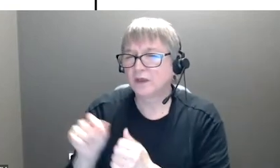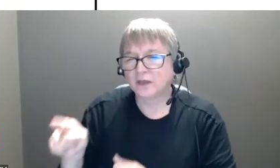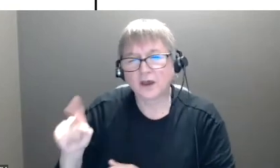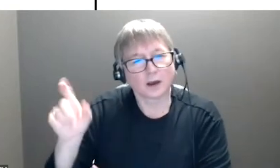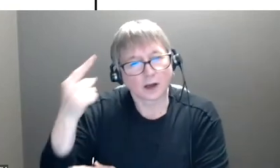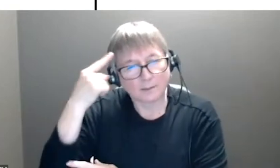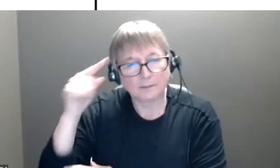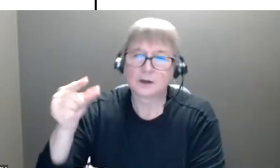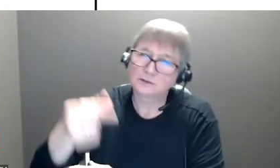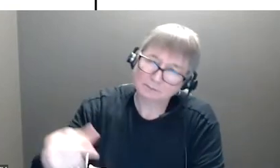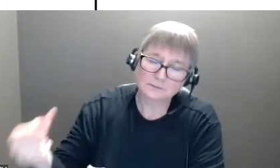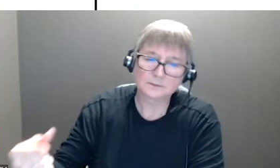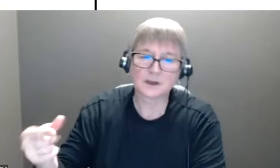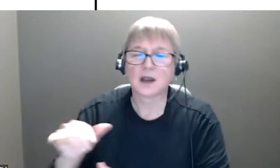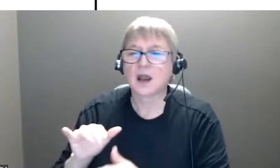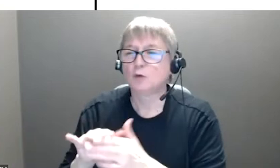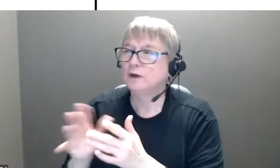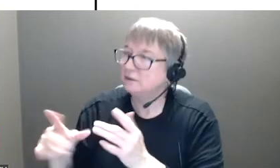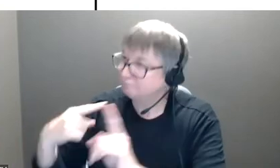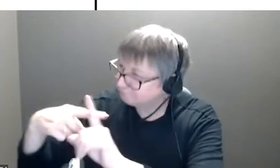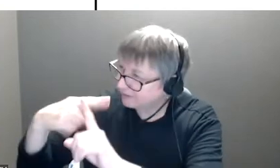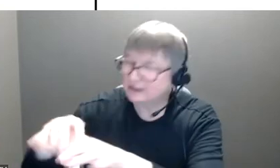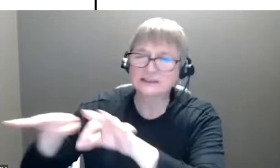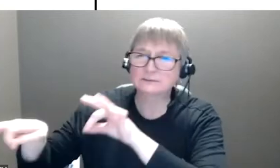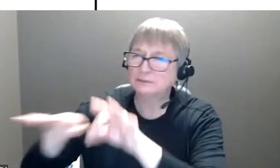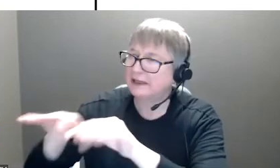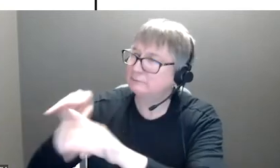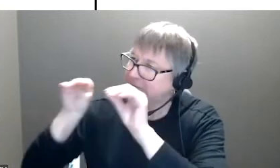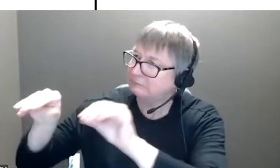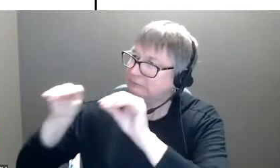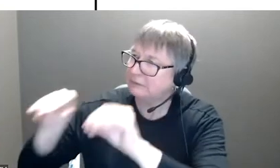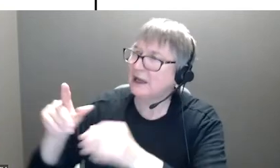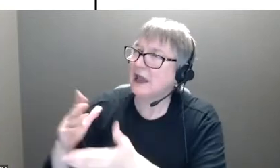and that help employers create inclusive workplaces. Activities under this stream